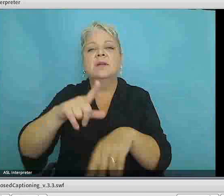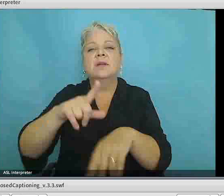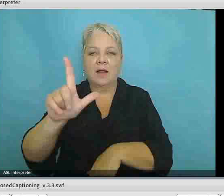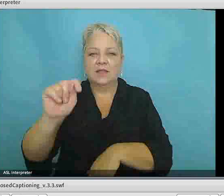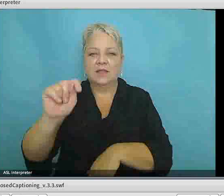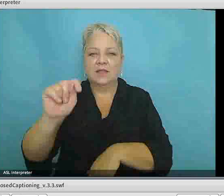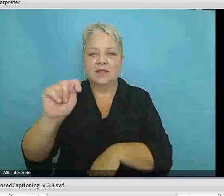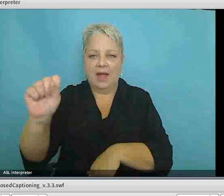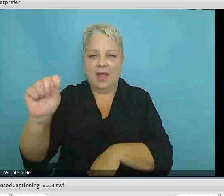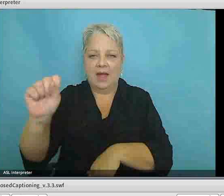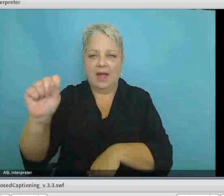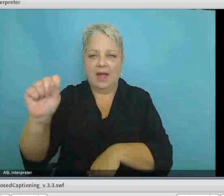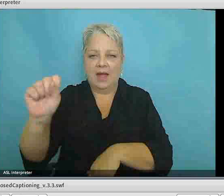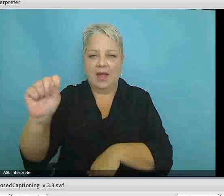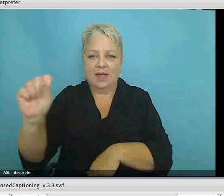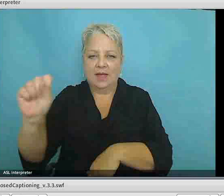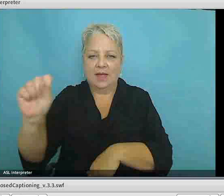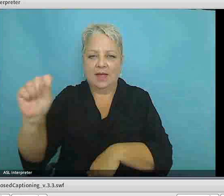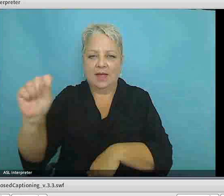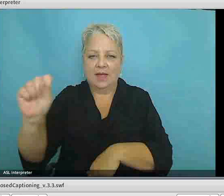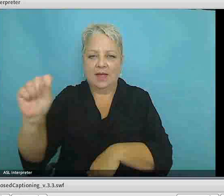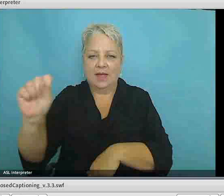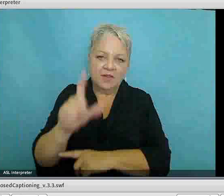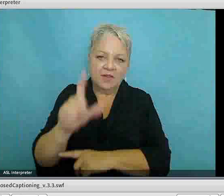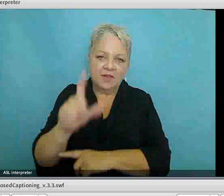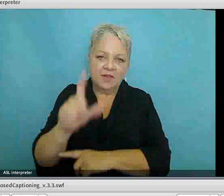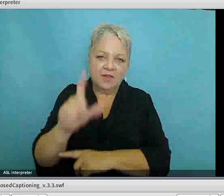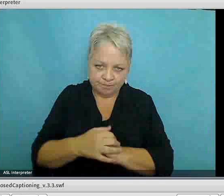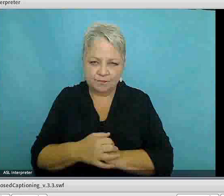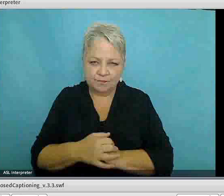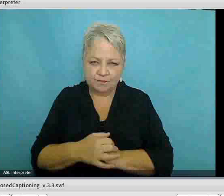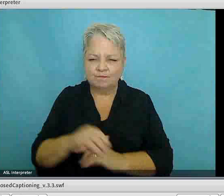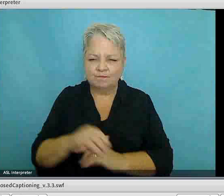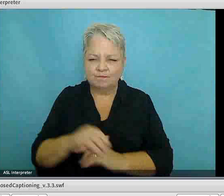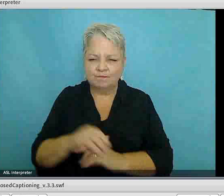if indicated. So let's talk a little bit about this coordinator.